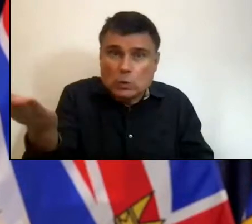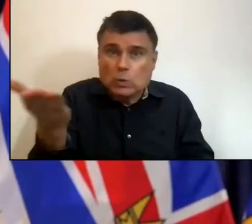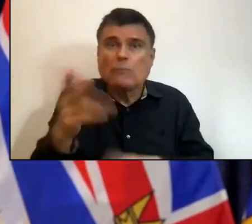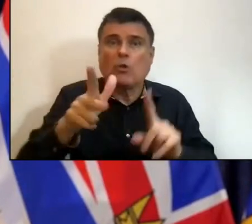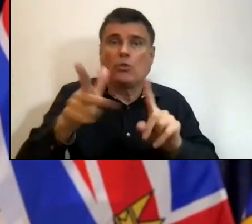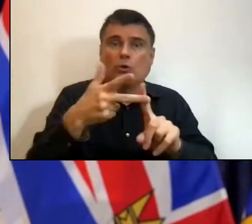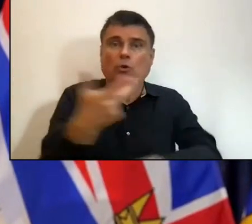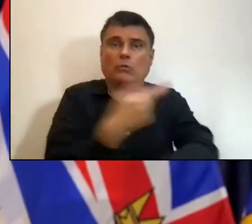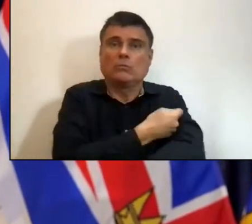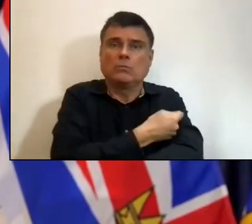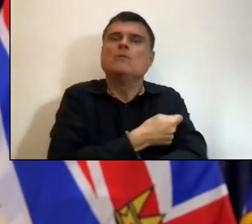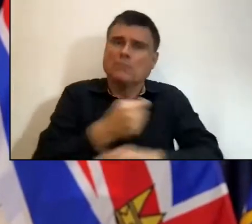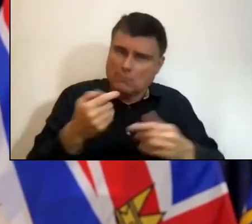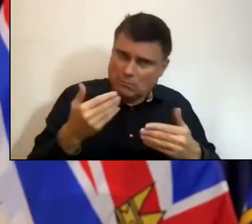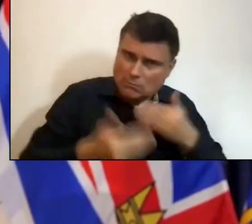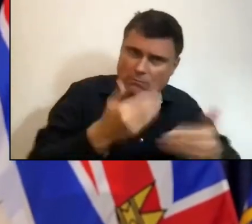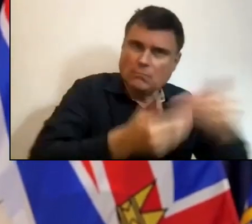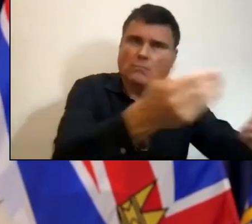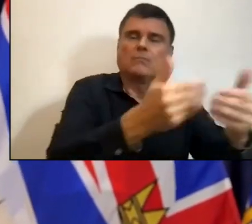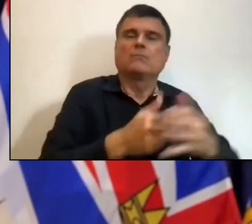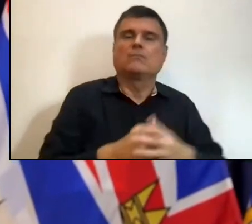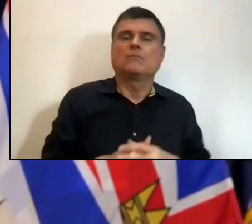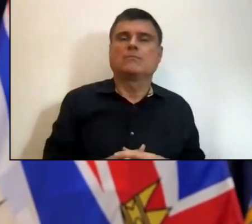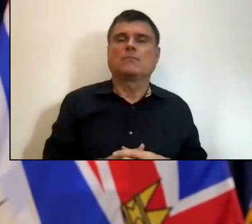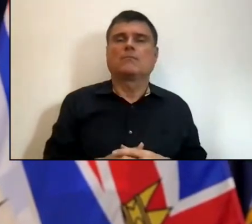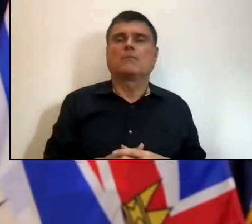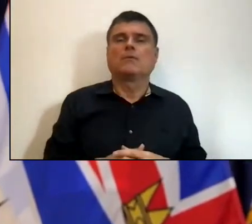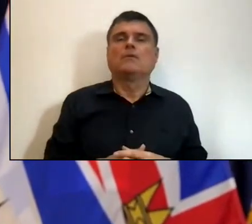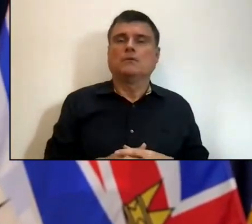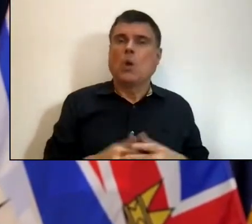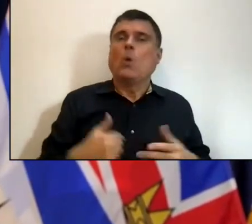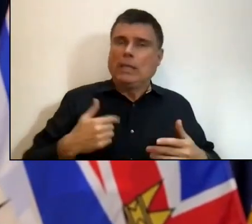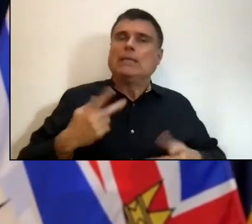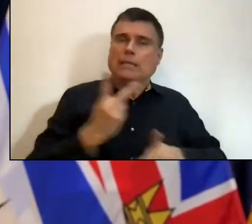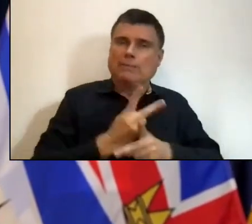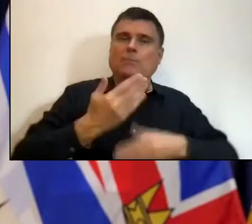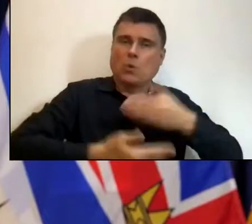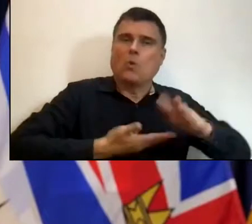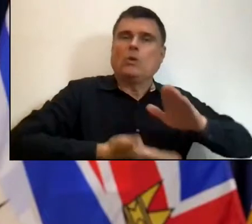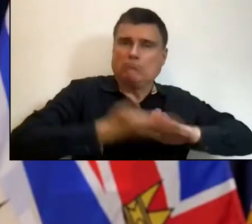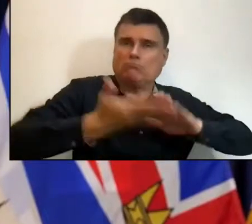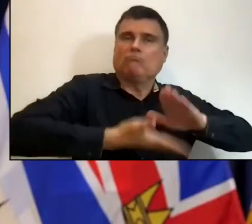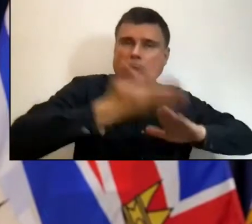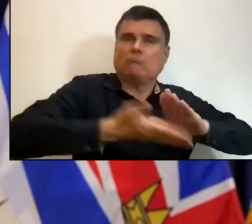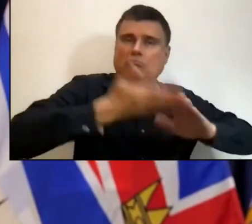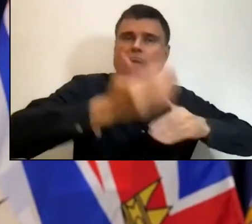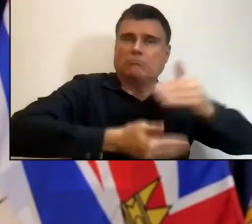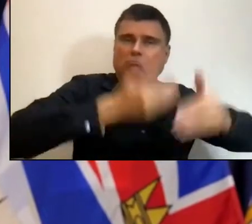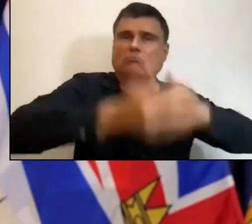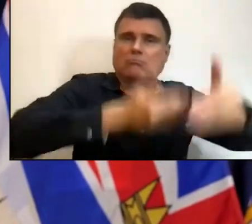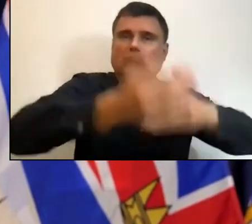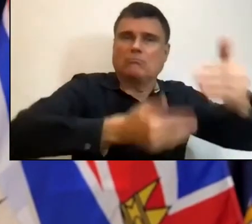We are ramping up and we will get to in a short period of time